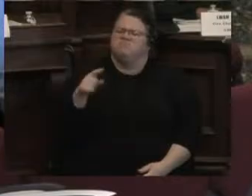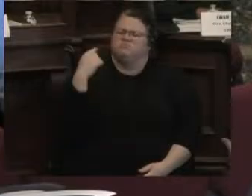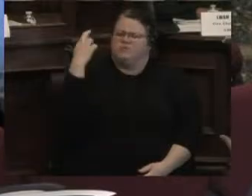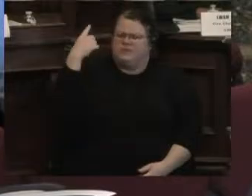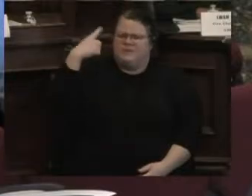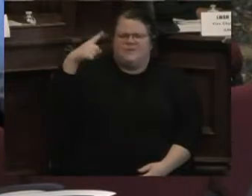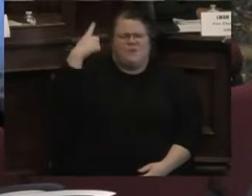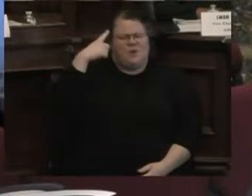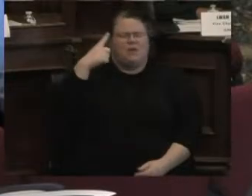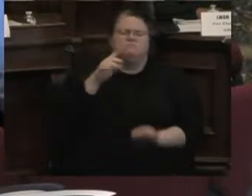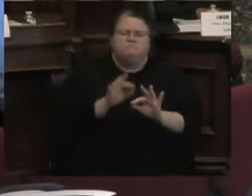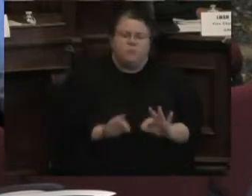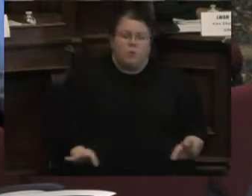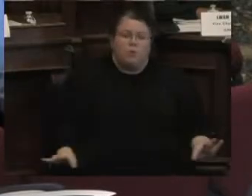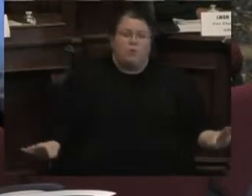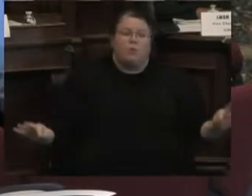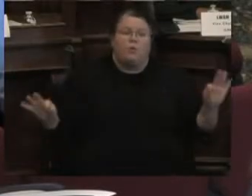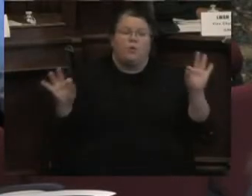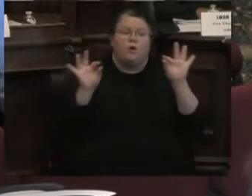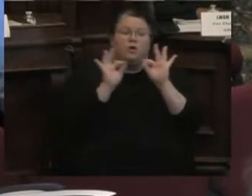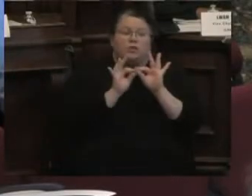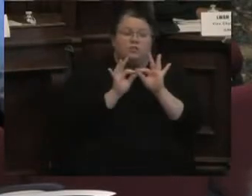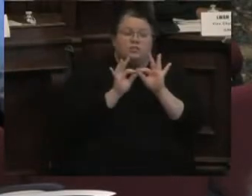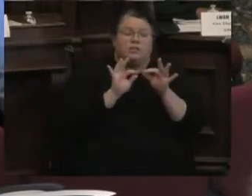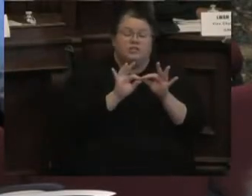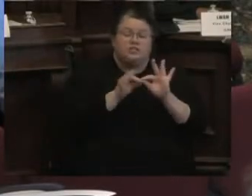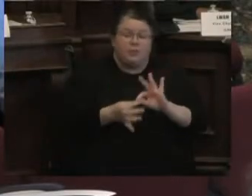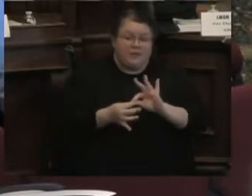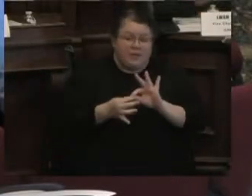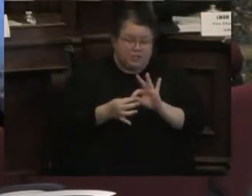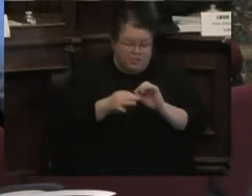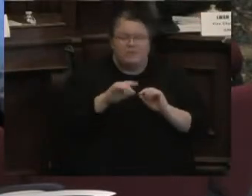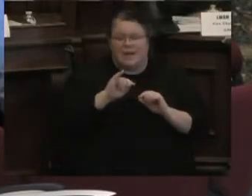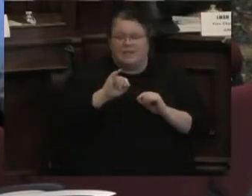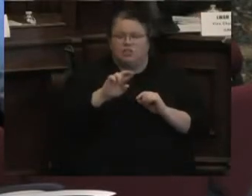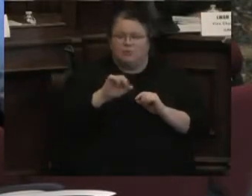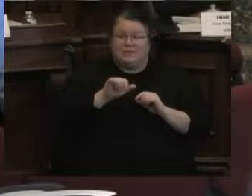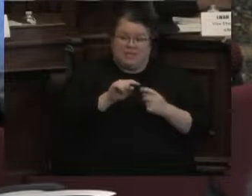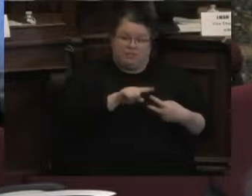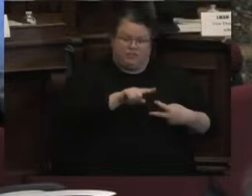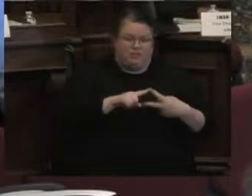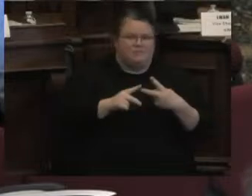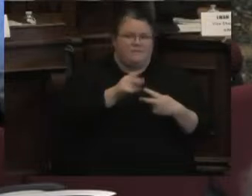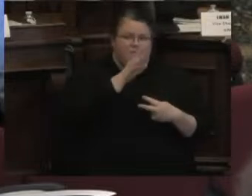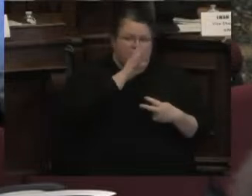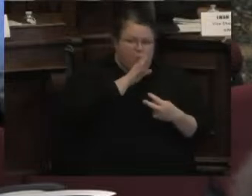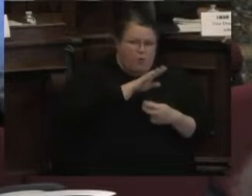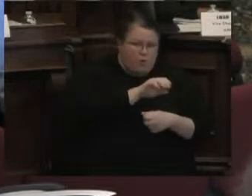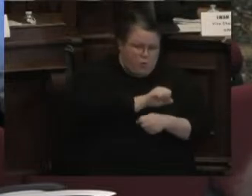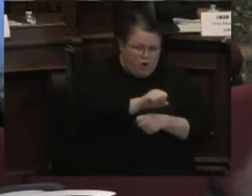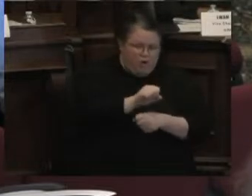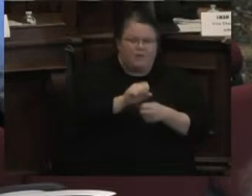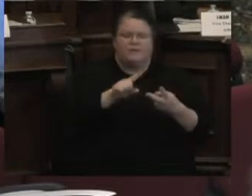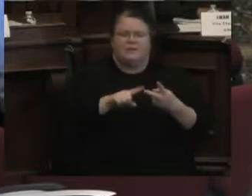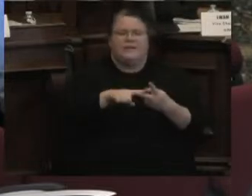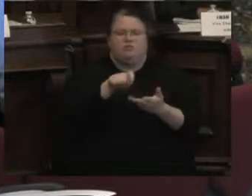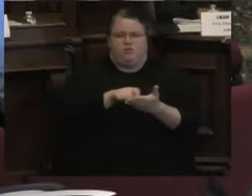So welcome. Hello. Why do we do this? We want to make sure that